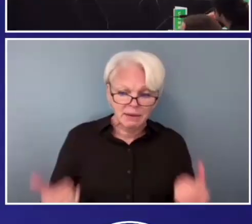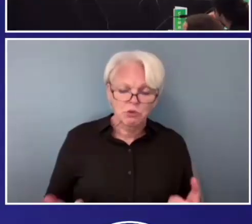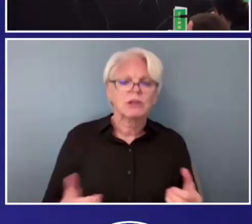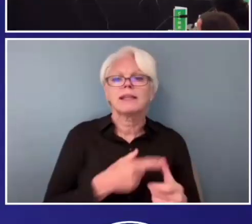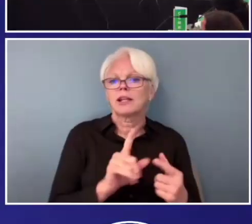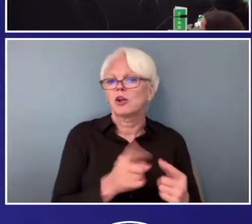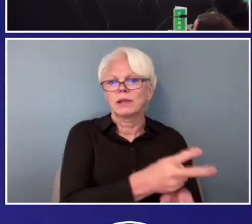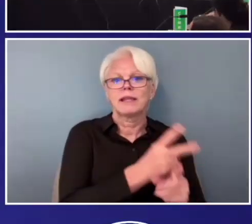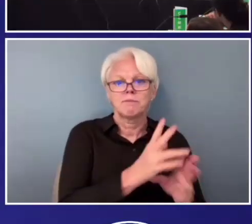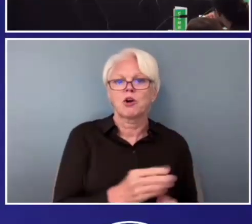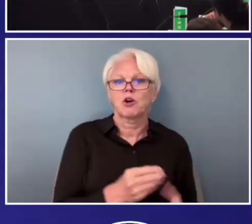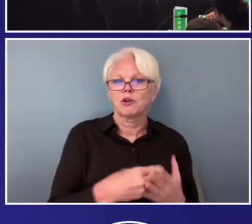Thank you. My concerns are answered.